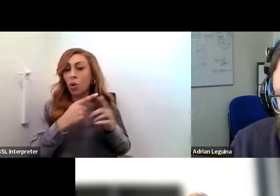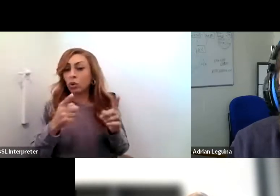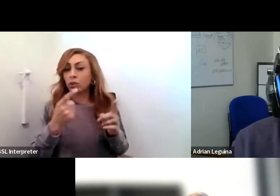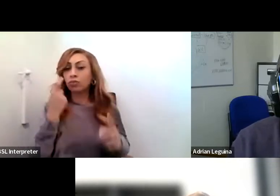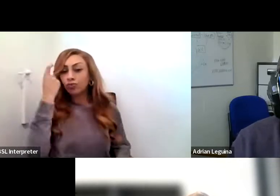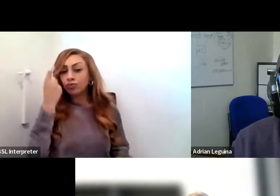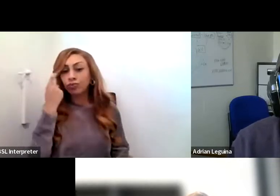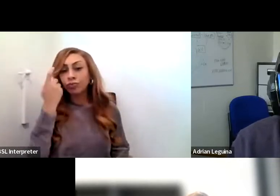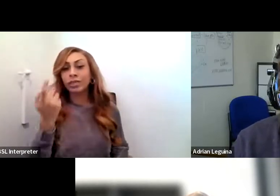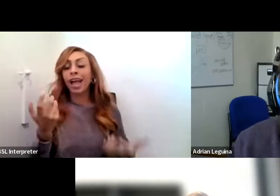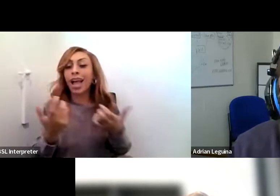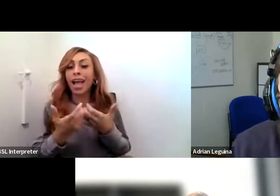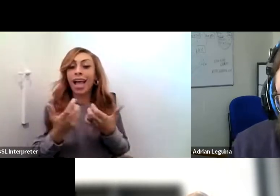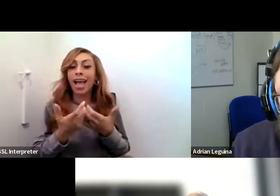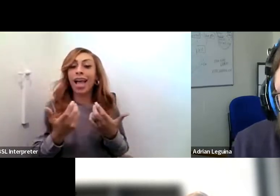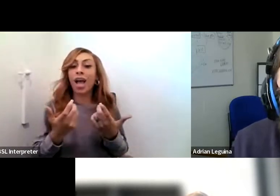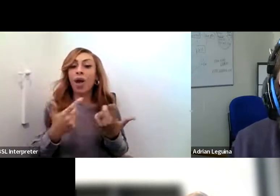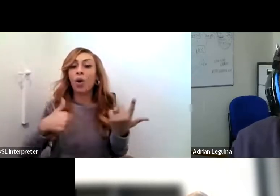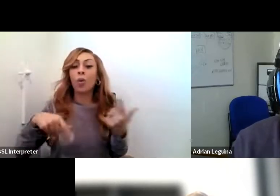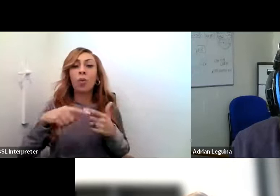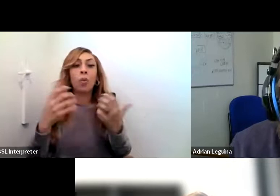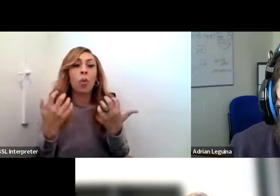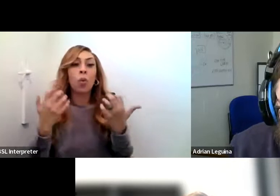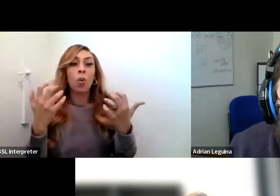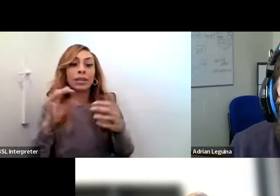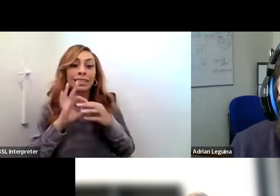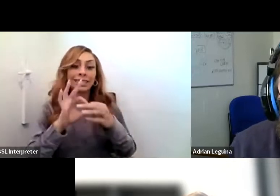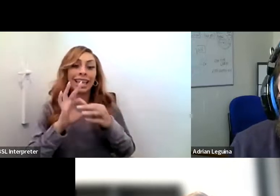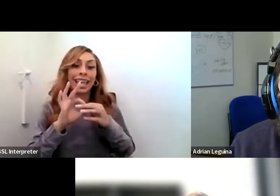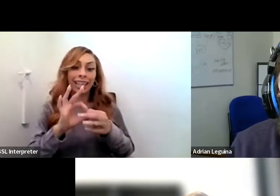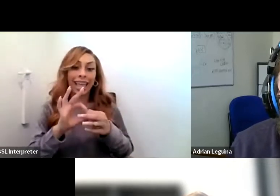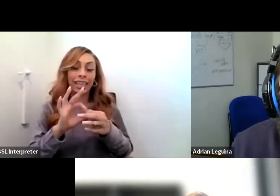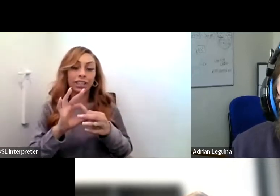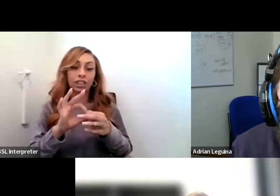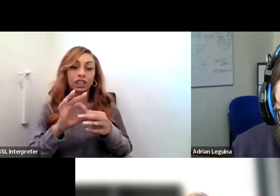the way how audiences engage in the digital sphere,